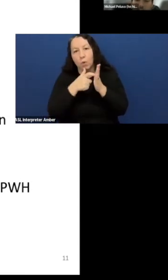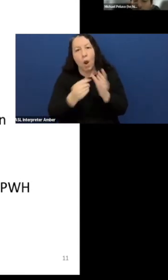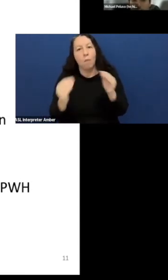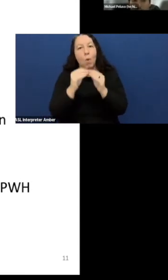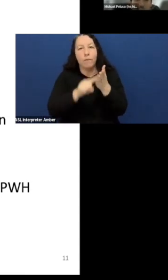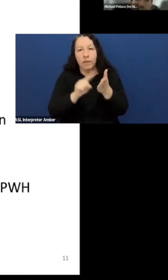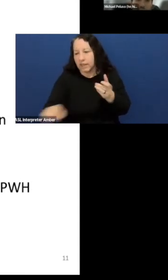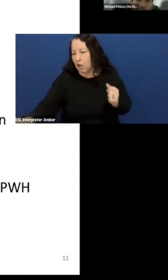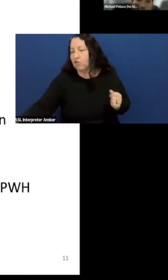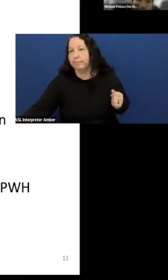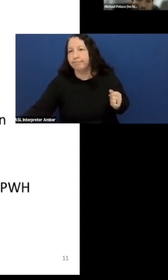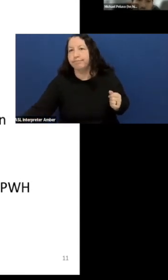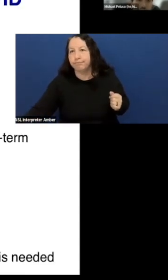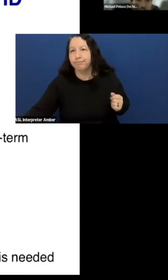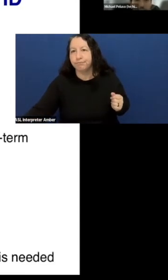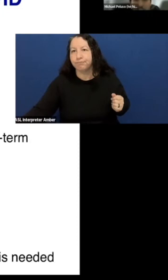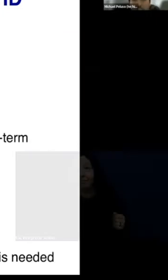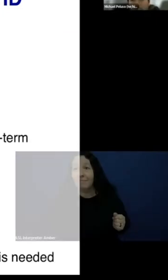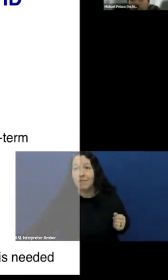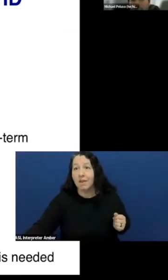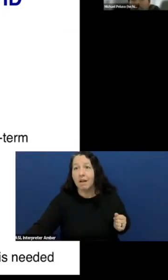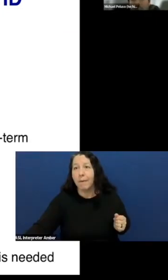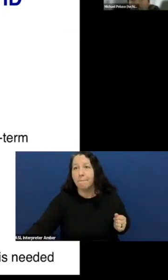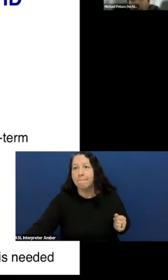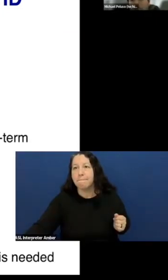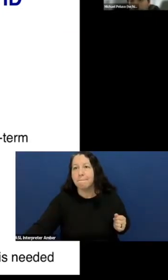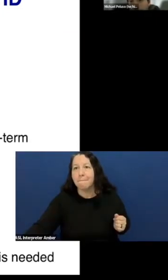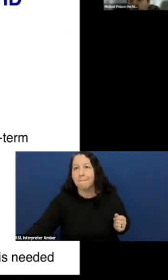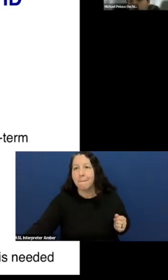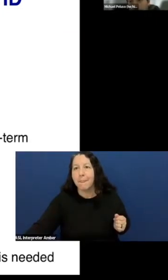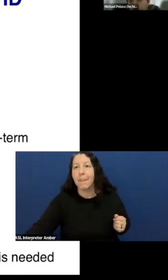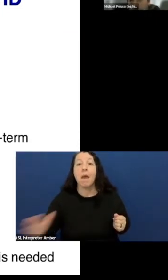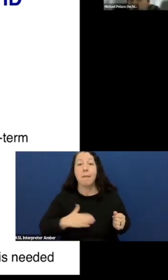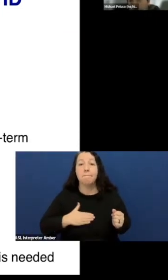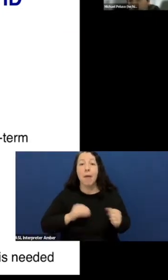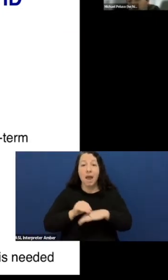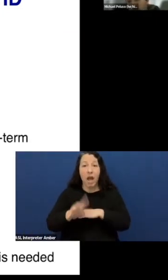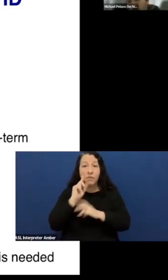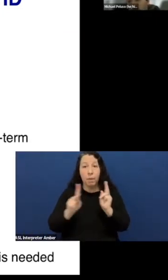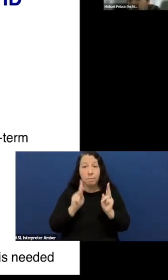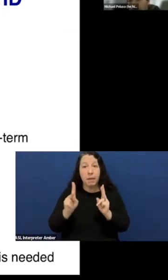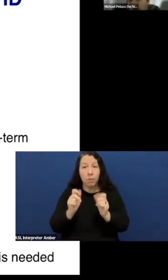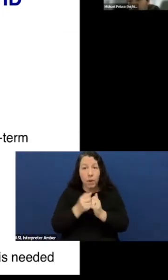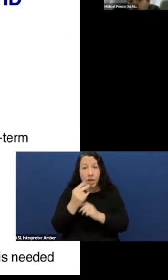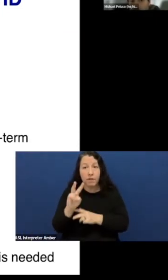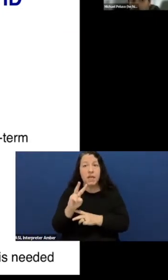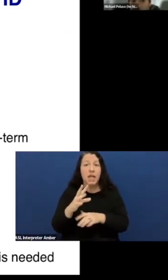And so these are all just ideas of why this might be the case, and they're all gonna require